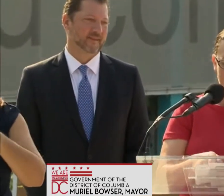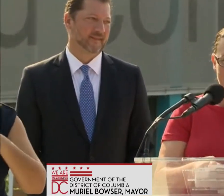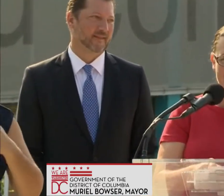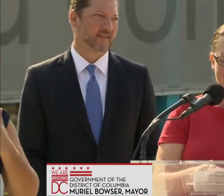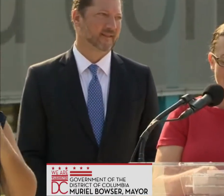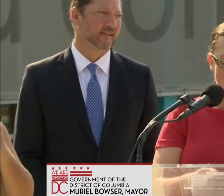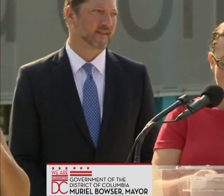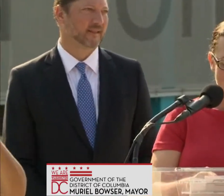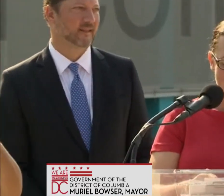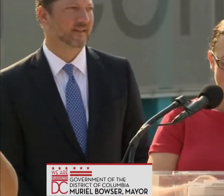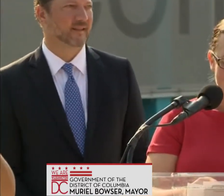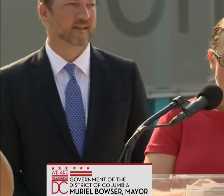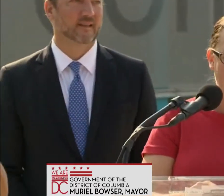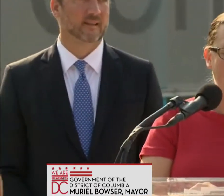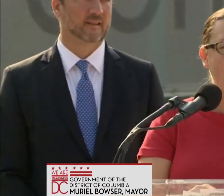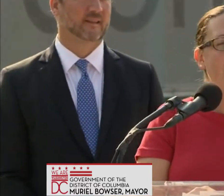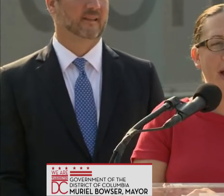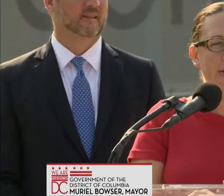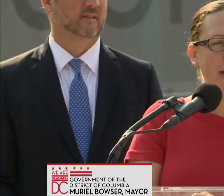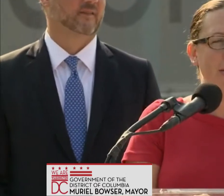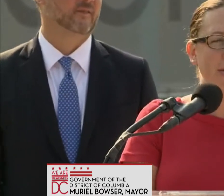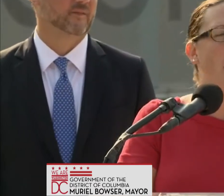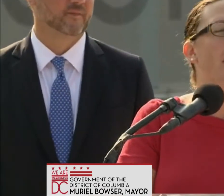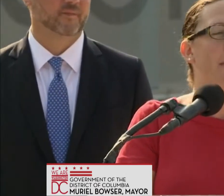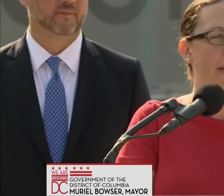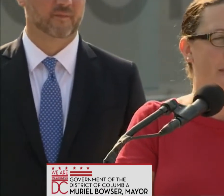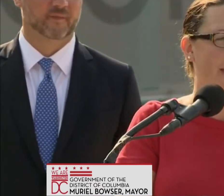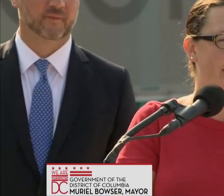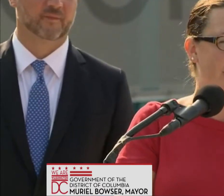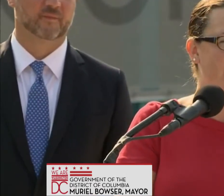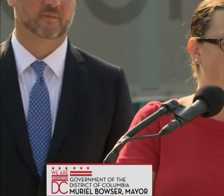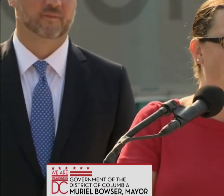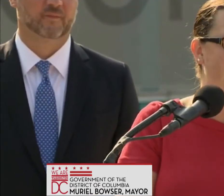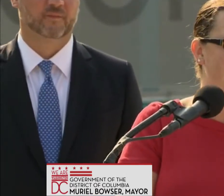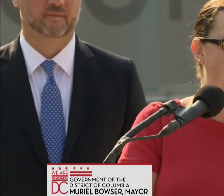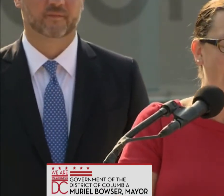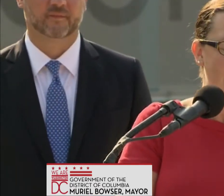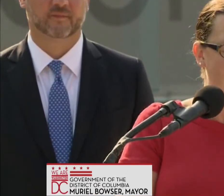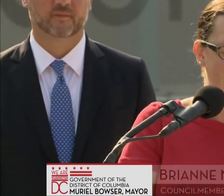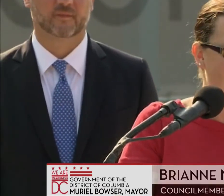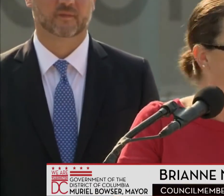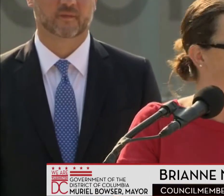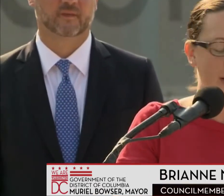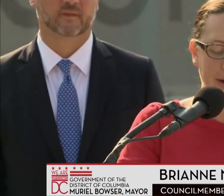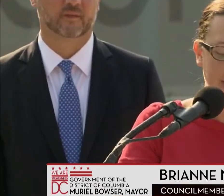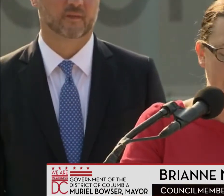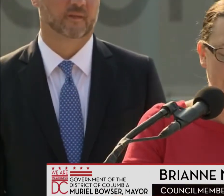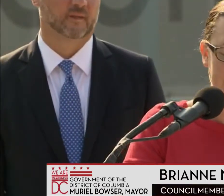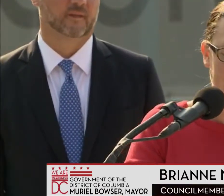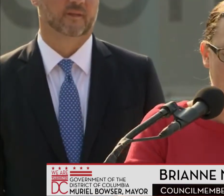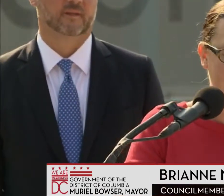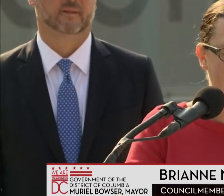want your kids to get involved I want to congratulate there's so many people that should be proud today mayor congratulations to you